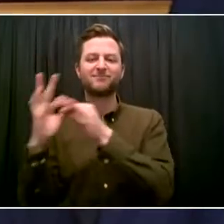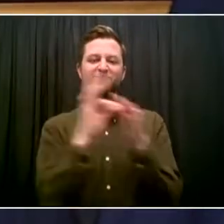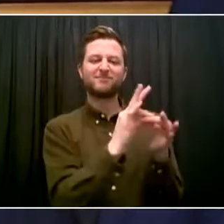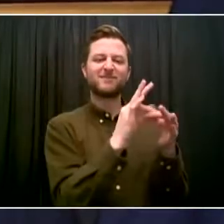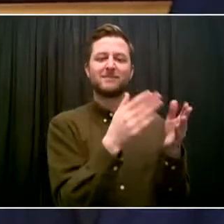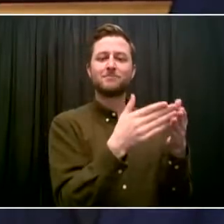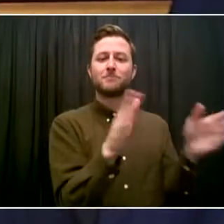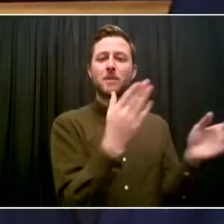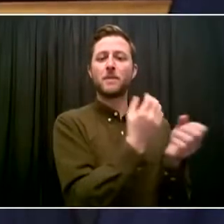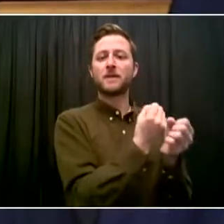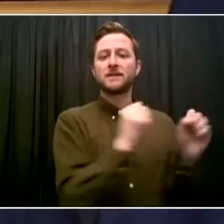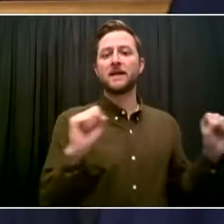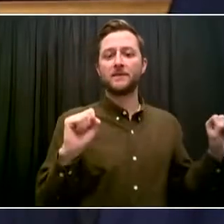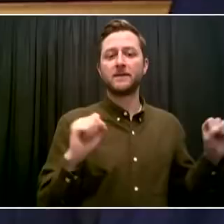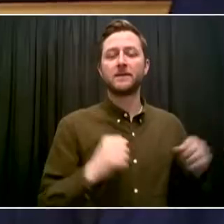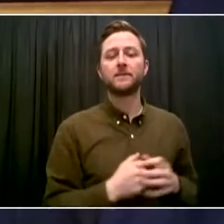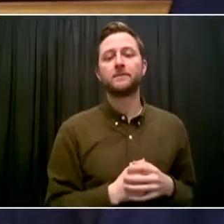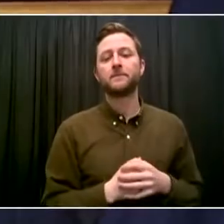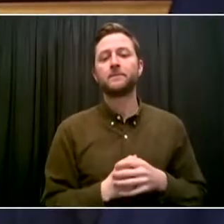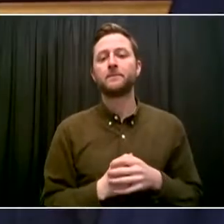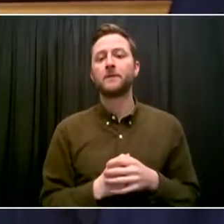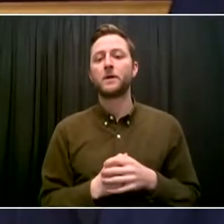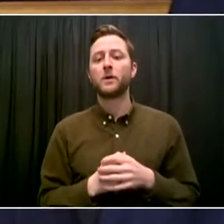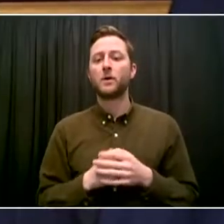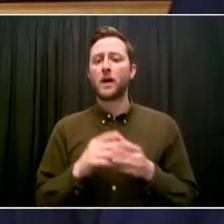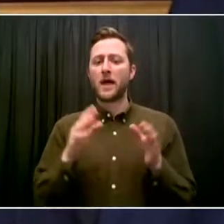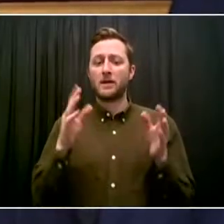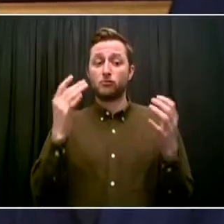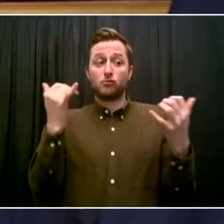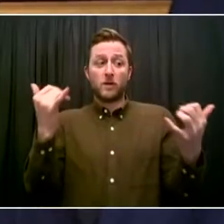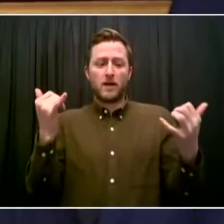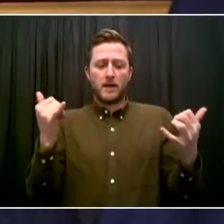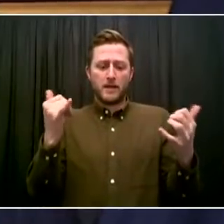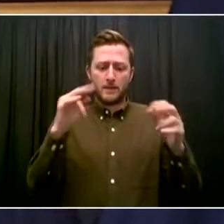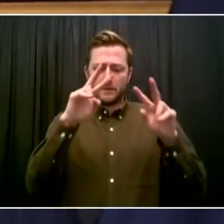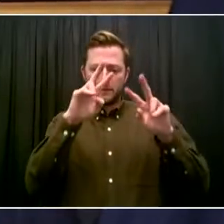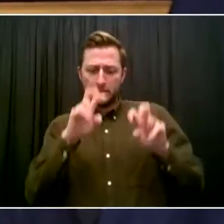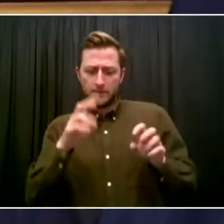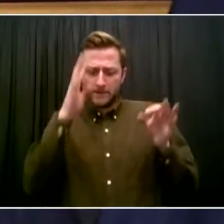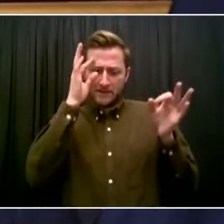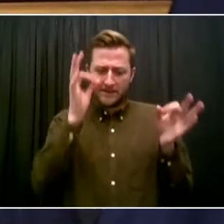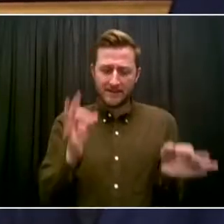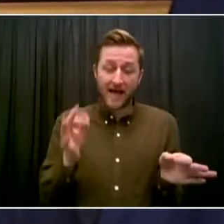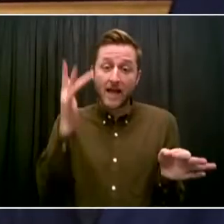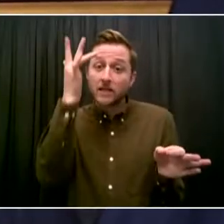DEPENDS UPON IT AND THE SAFETY OF FAMILIEDS ENPEDS UPON IT. WE